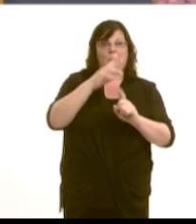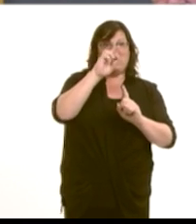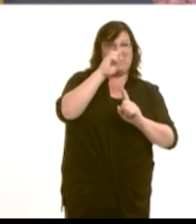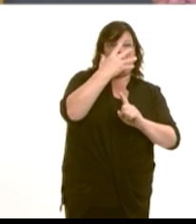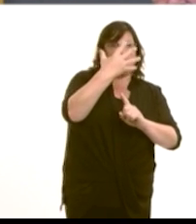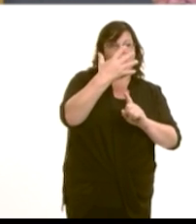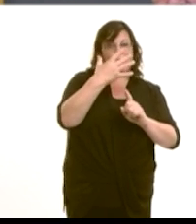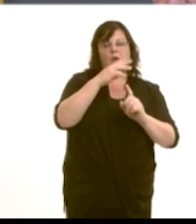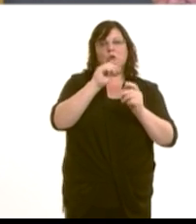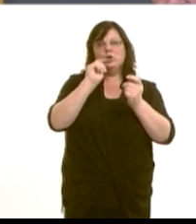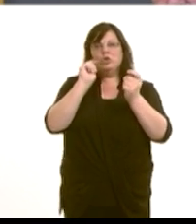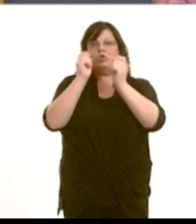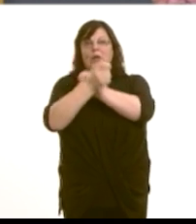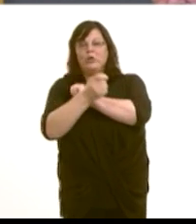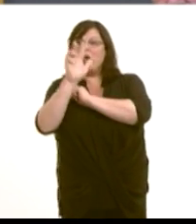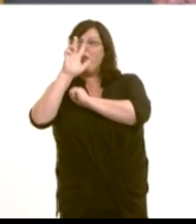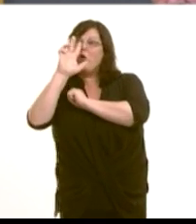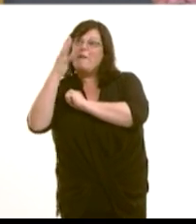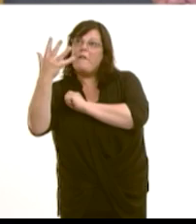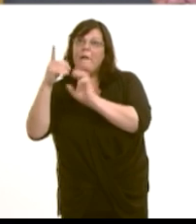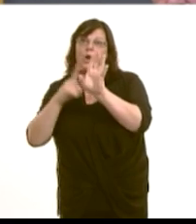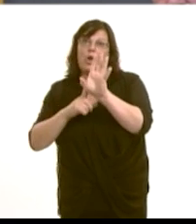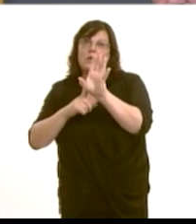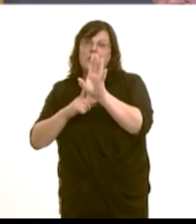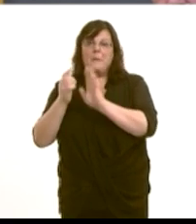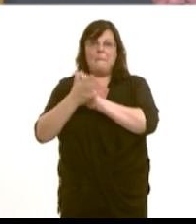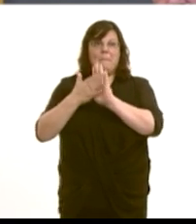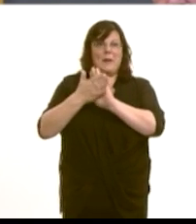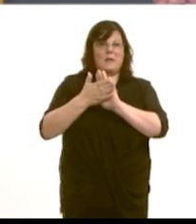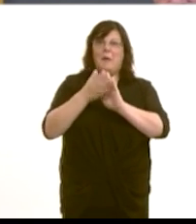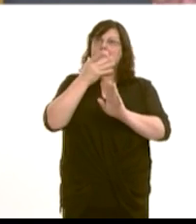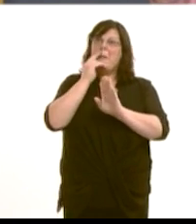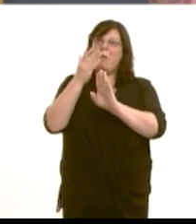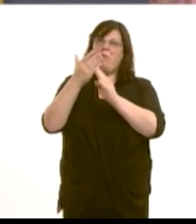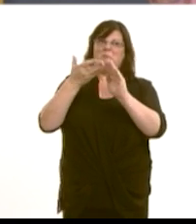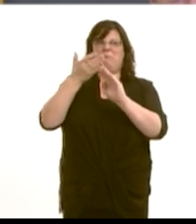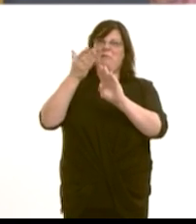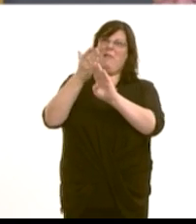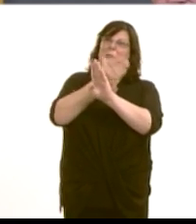age to 35 years of age, effectively making it more difficult, if not impossible, for